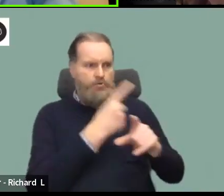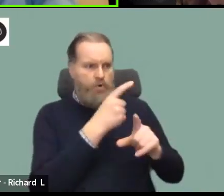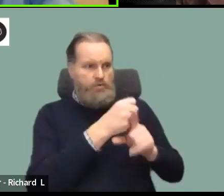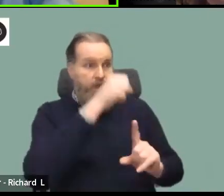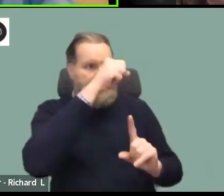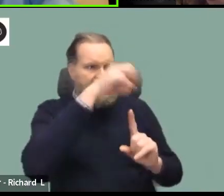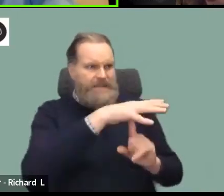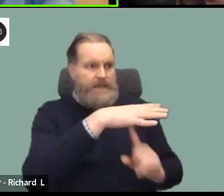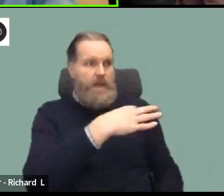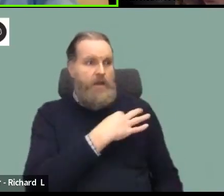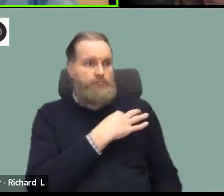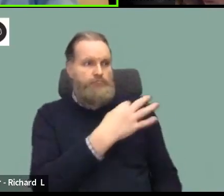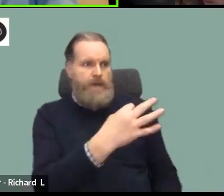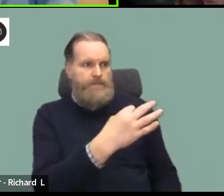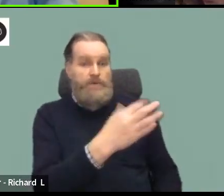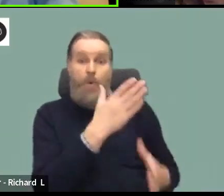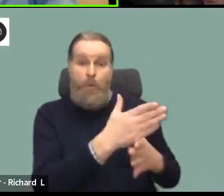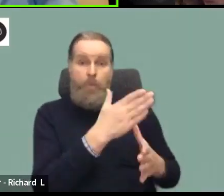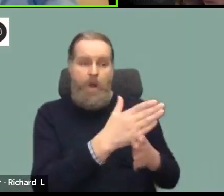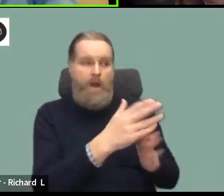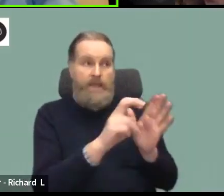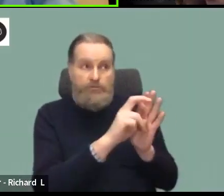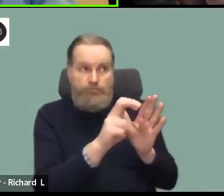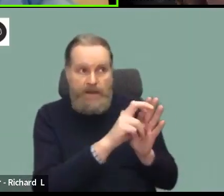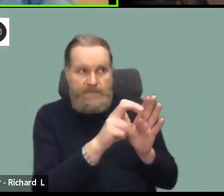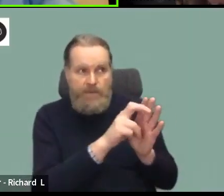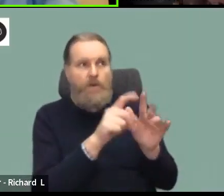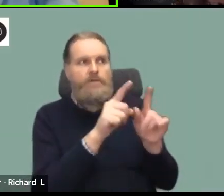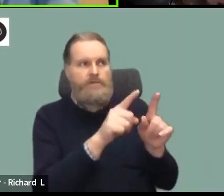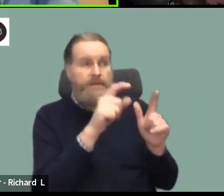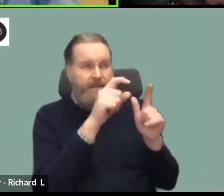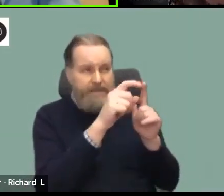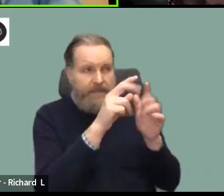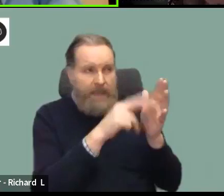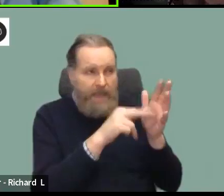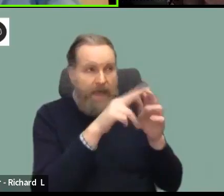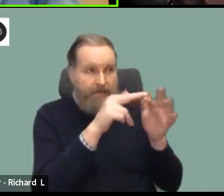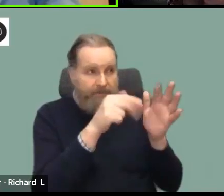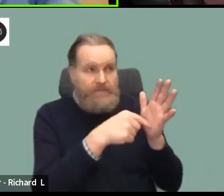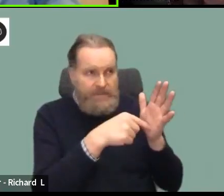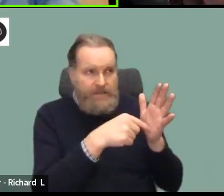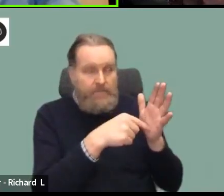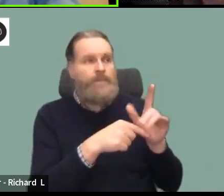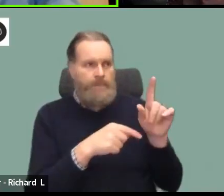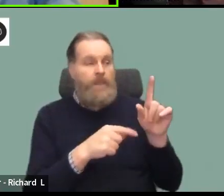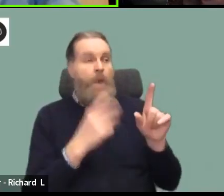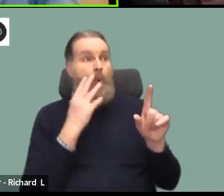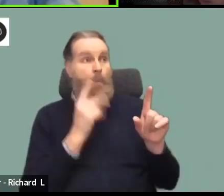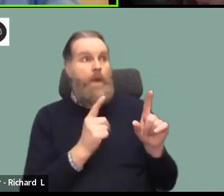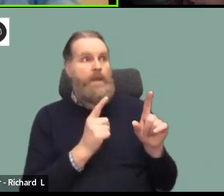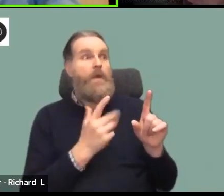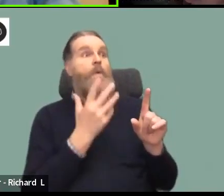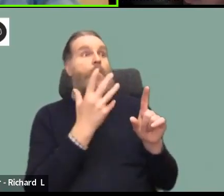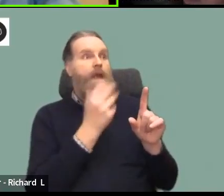discussions. with the senior elective with the senior elected reps and transport and transport. And what we want to do it And what we want to do is to ensure that every time we call